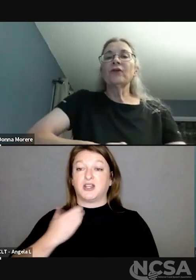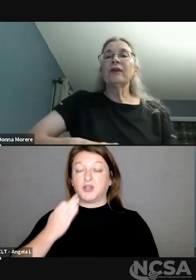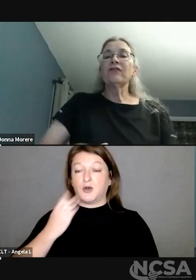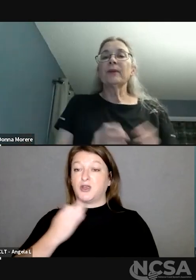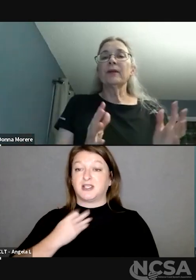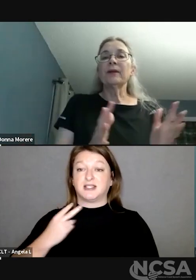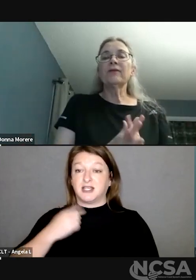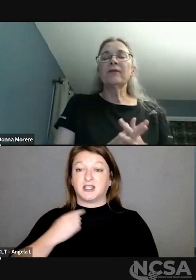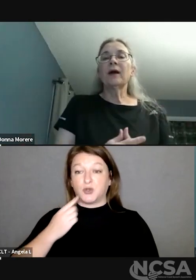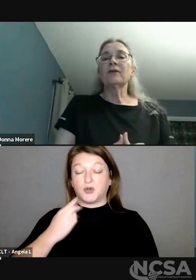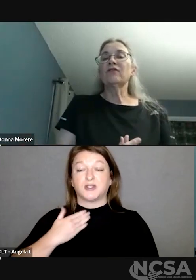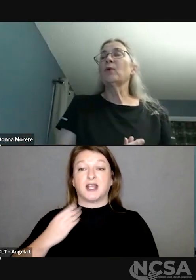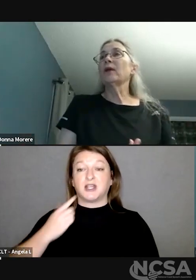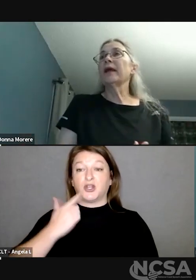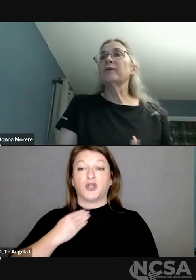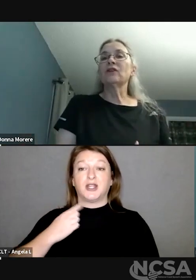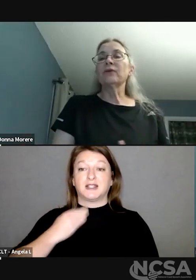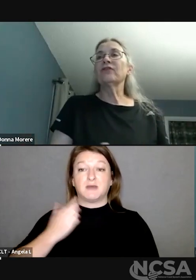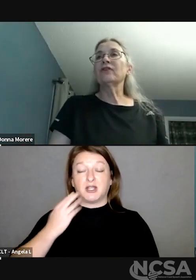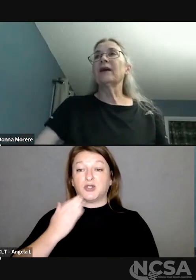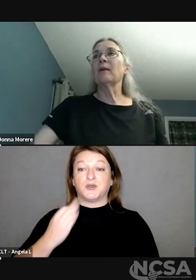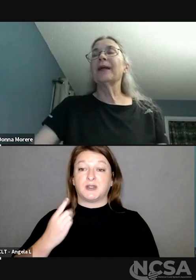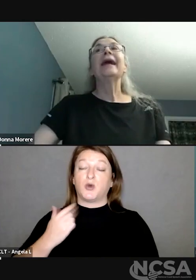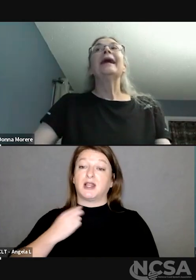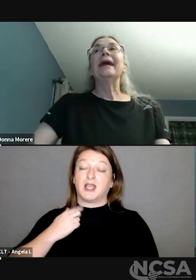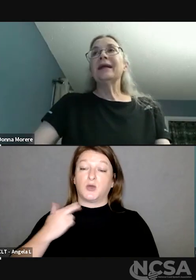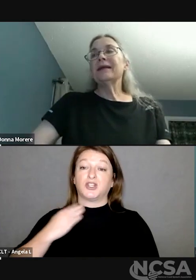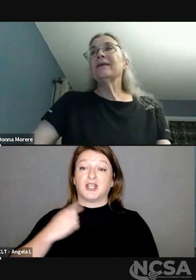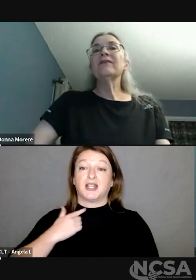learning disabilities to support language and literacy development. And it is